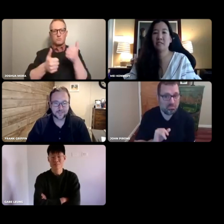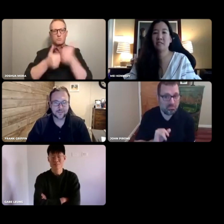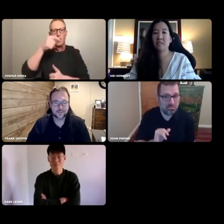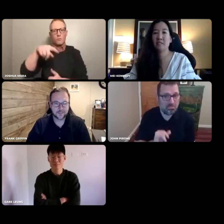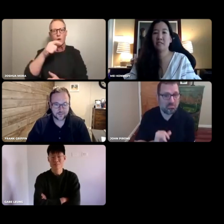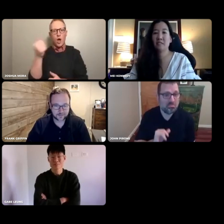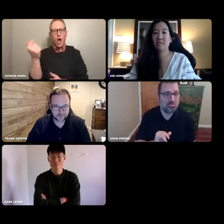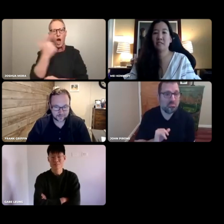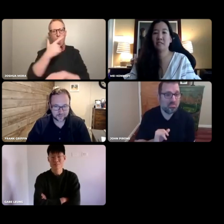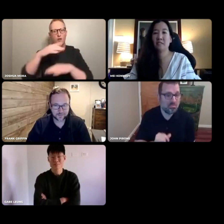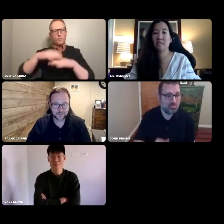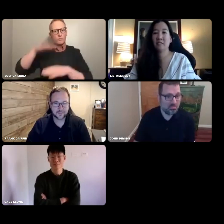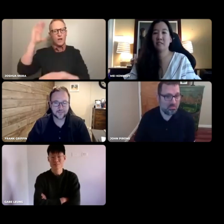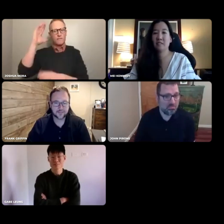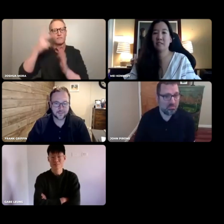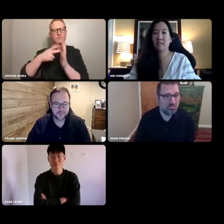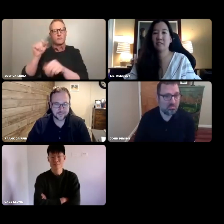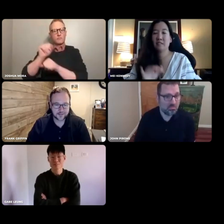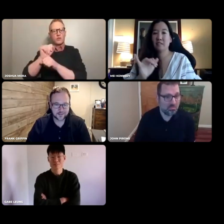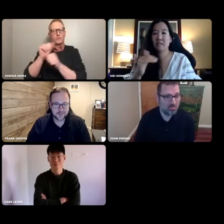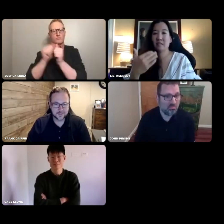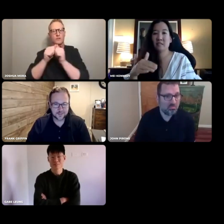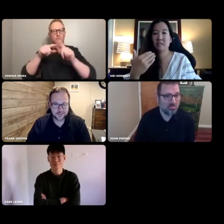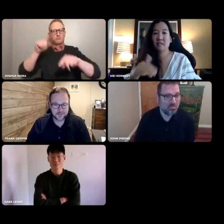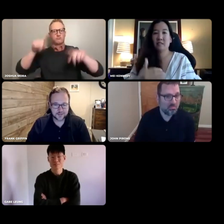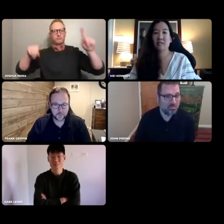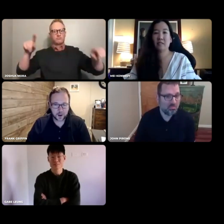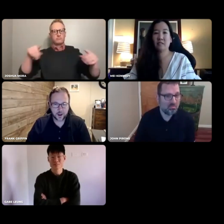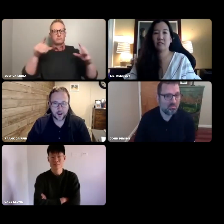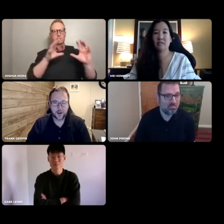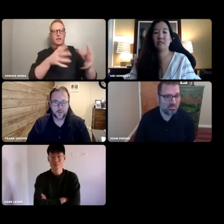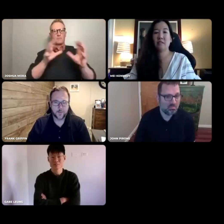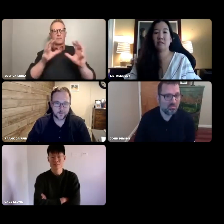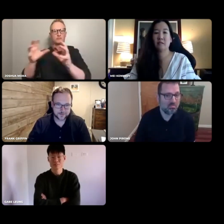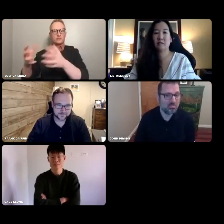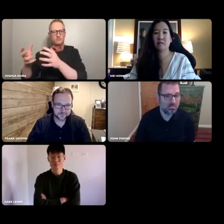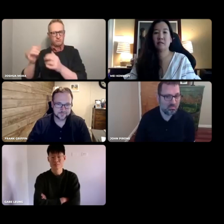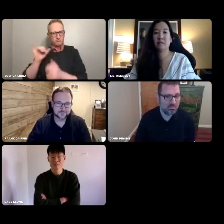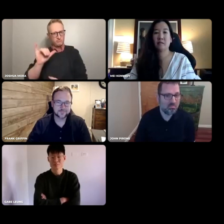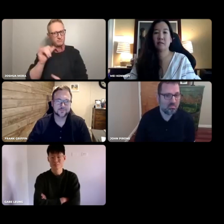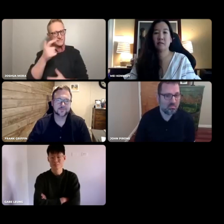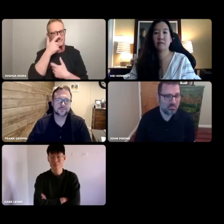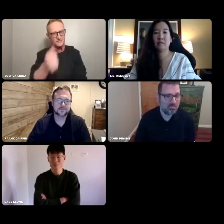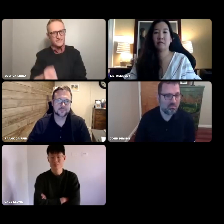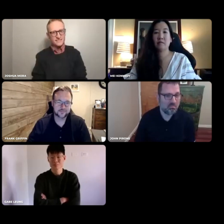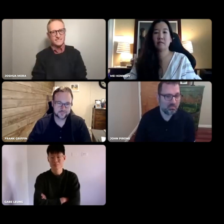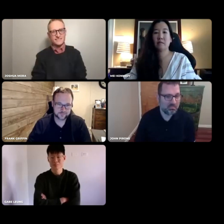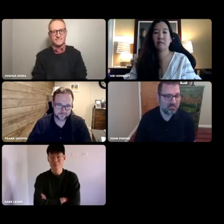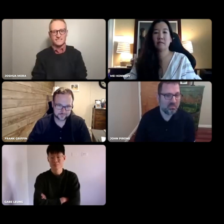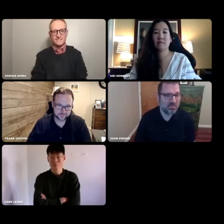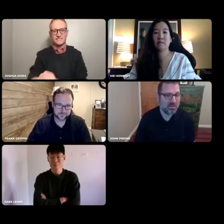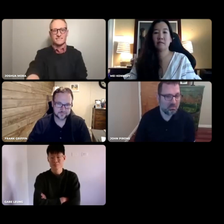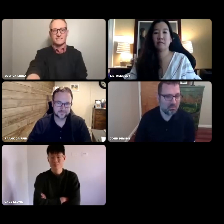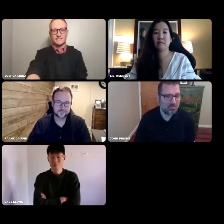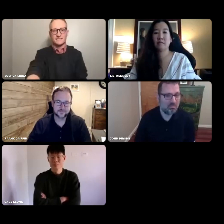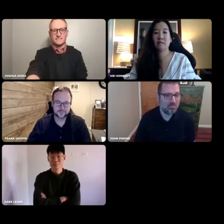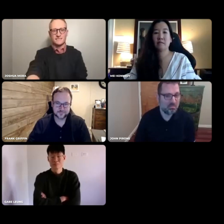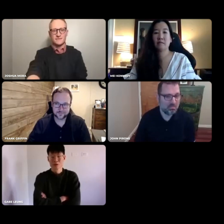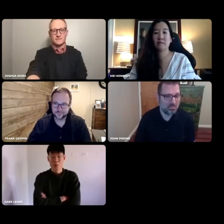K-12, I see mostly, but we're working across all the different groups.